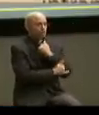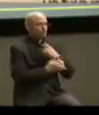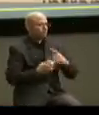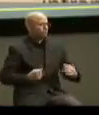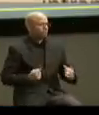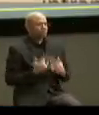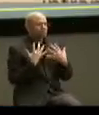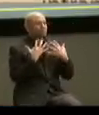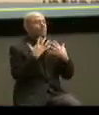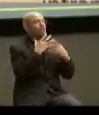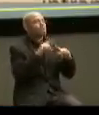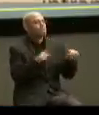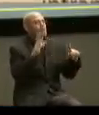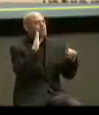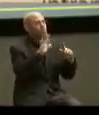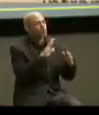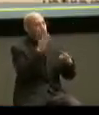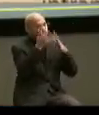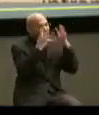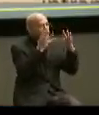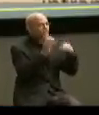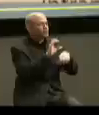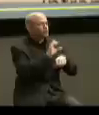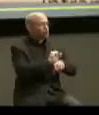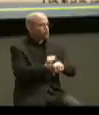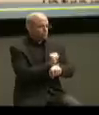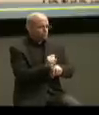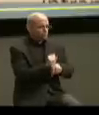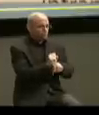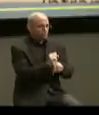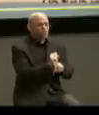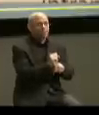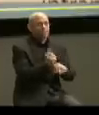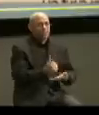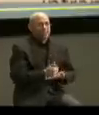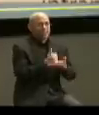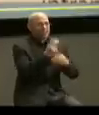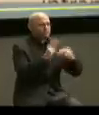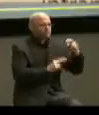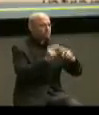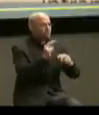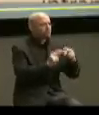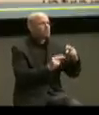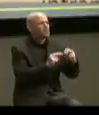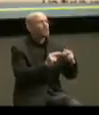RESILIENCE BUT CREATE GREEN JOBS IT WILL DRIVE INNOVATION.